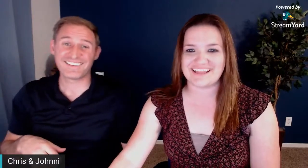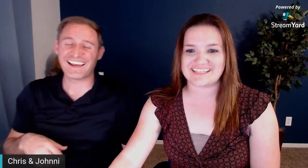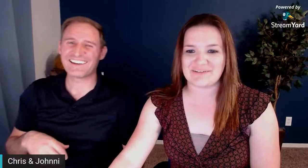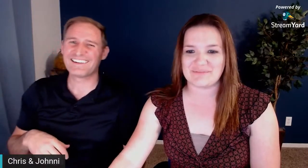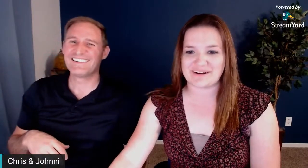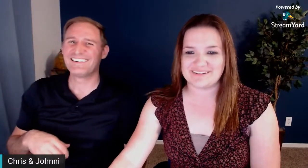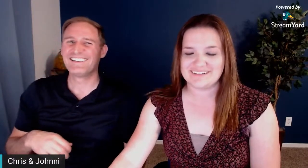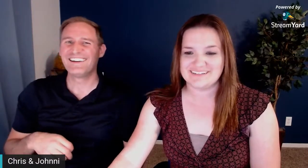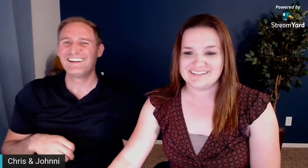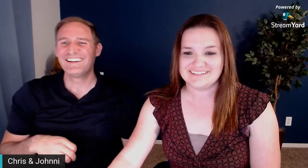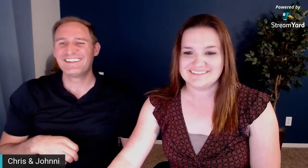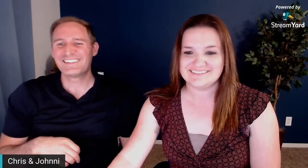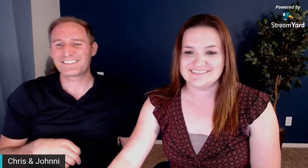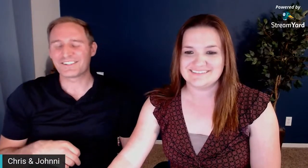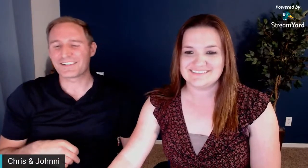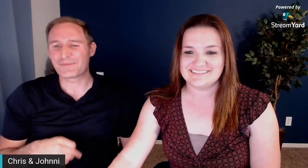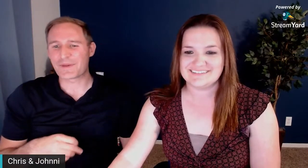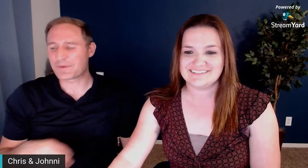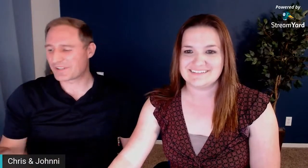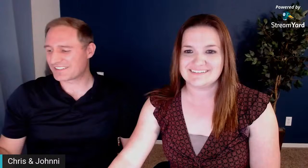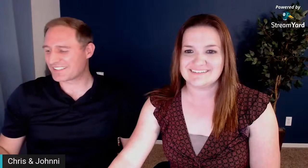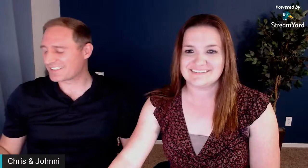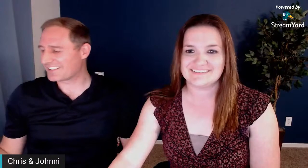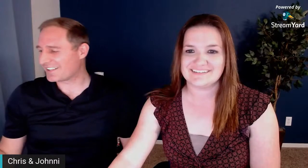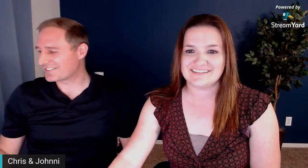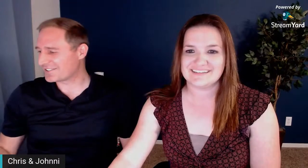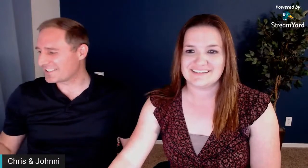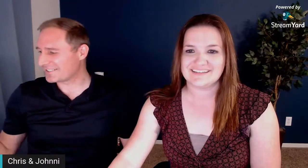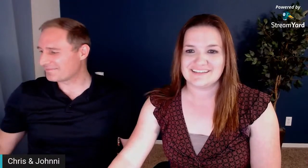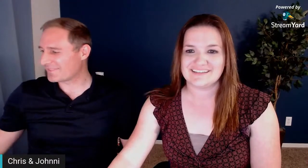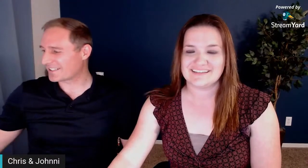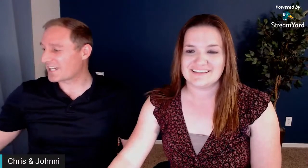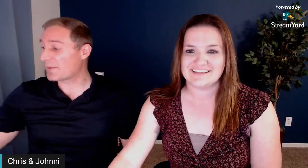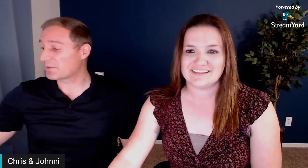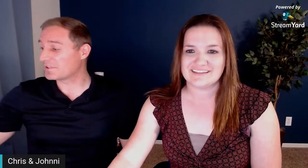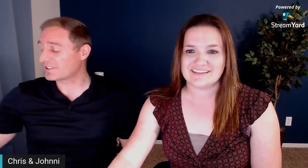i like that one better so and maybe one of these days i'll do a like a comic book